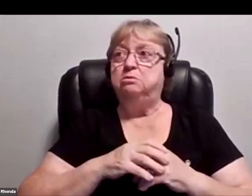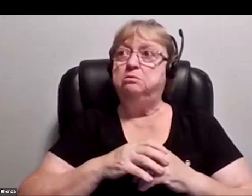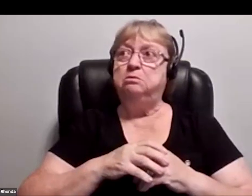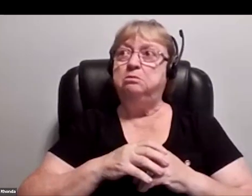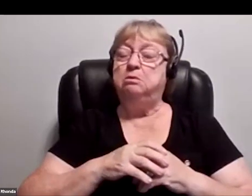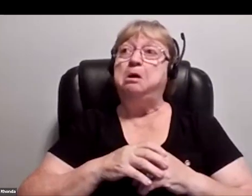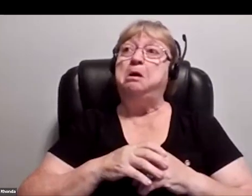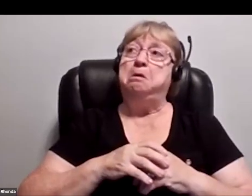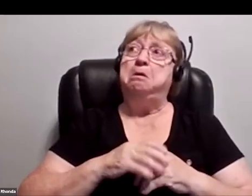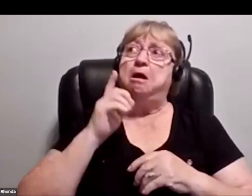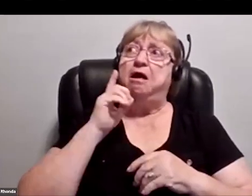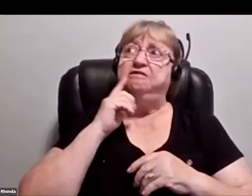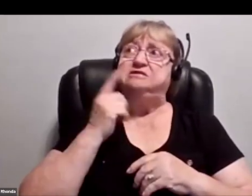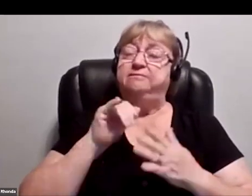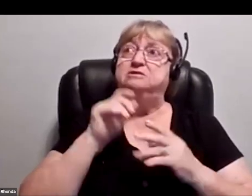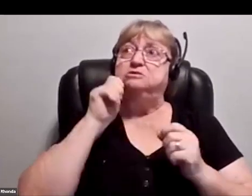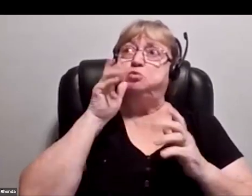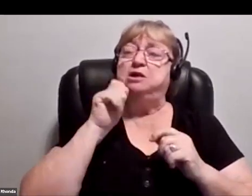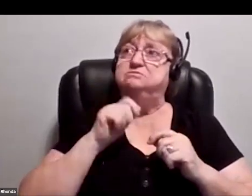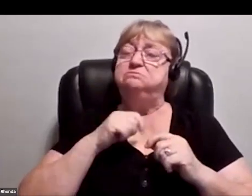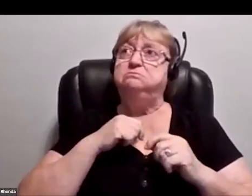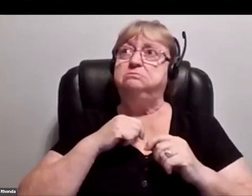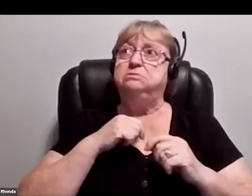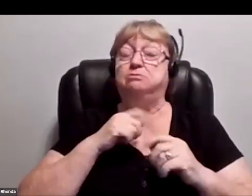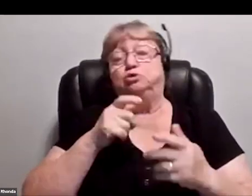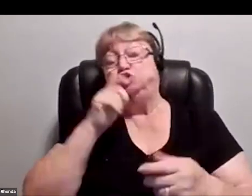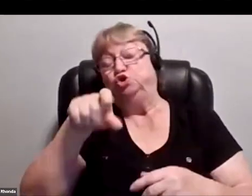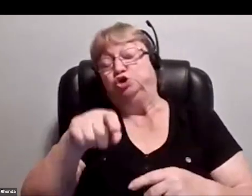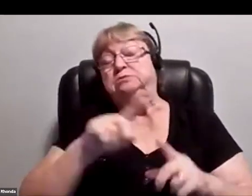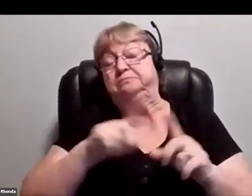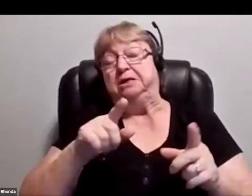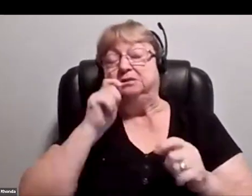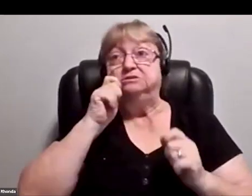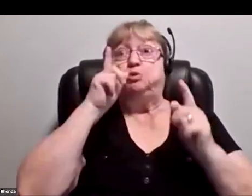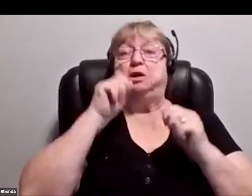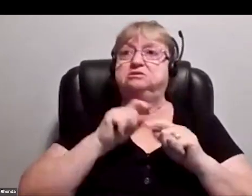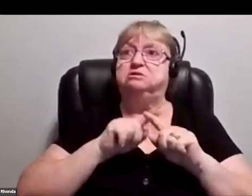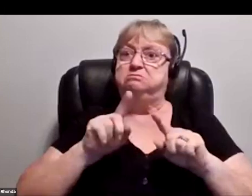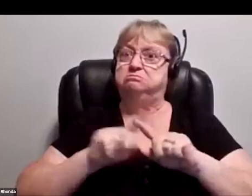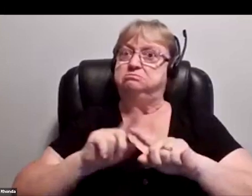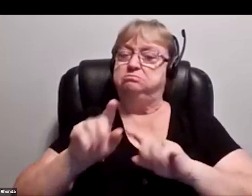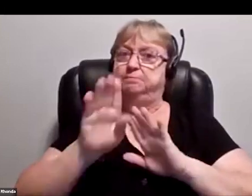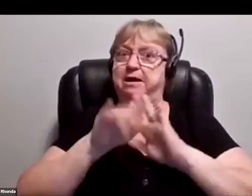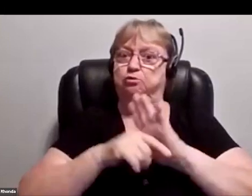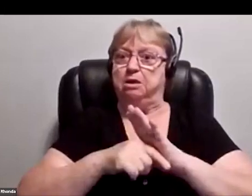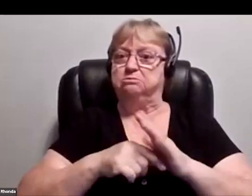but it probably shouldn't have, is the diversity of backgrounds of people that are here. Really, you meet people that have worked all over the world,